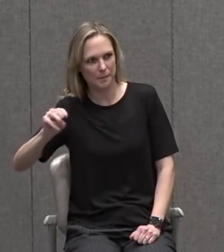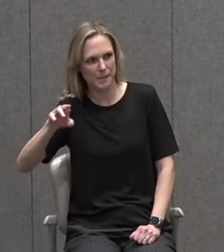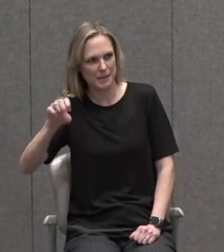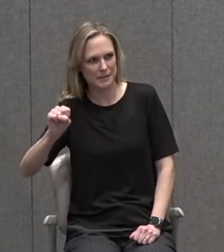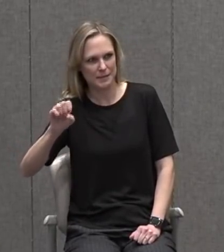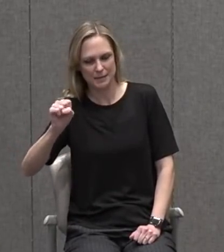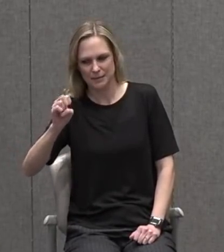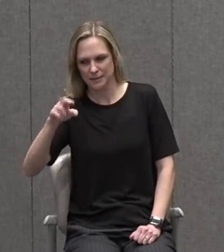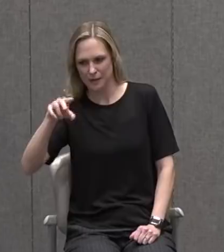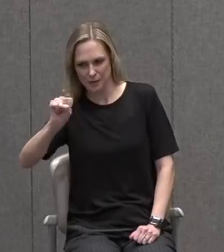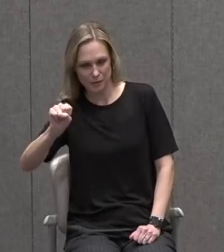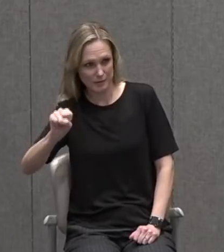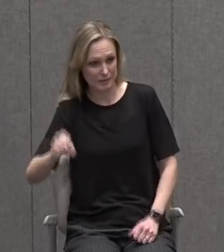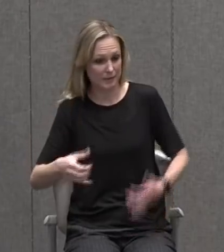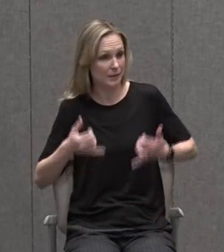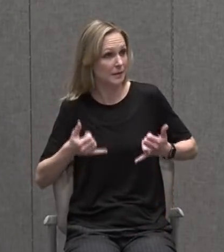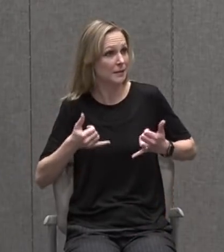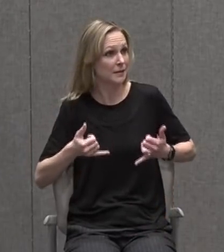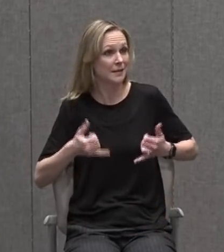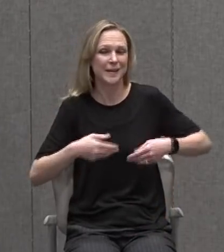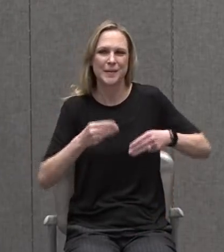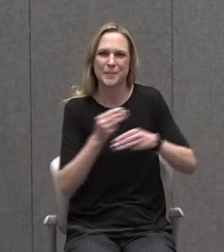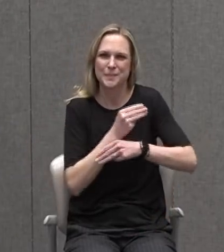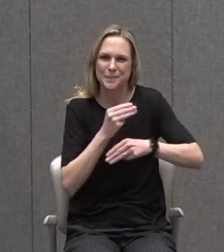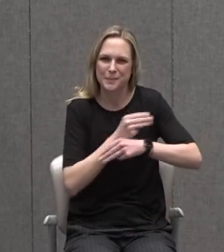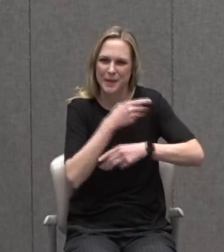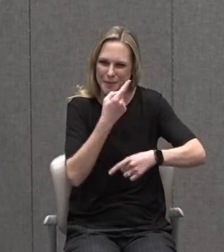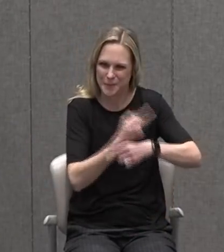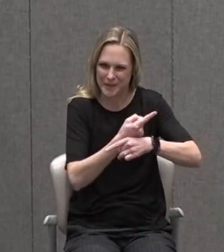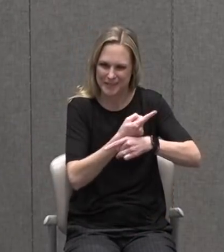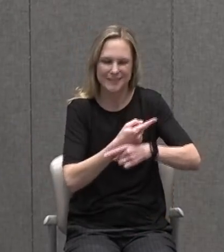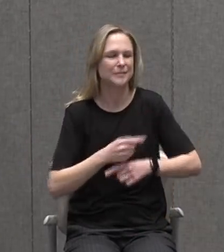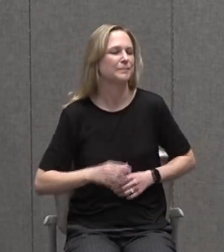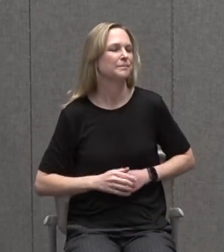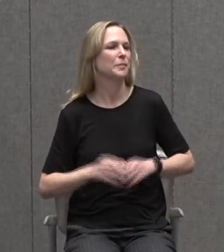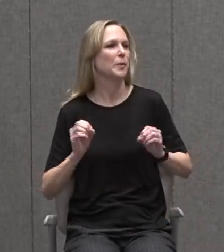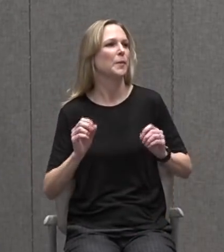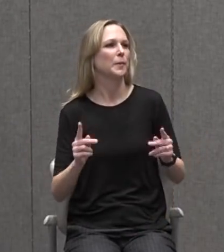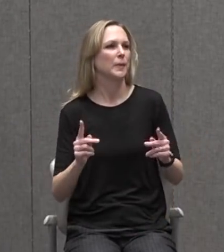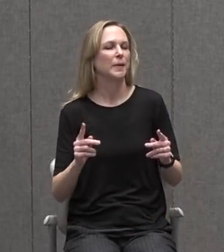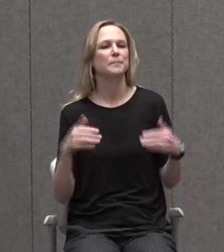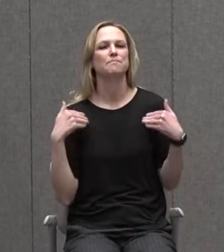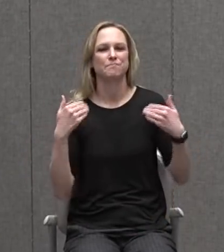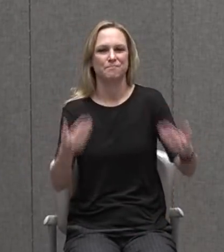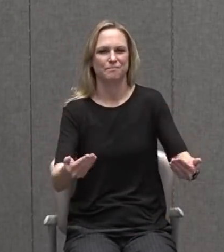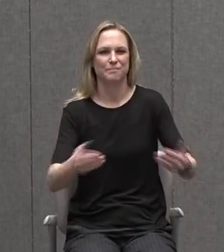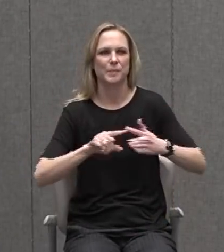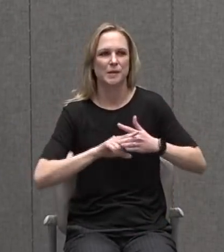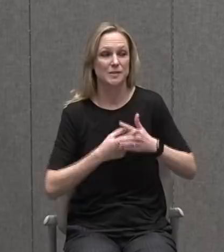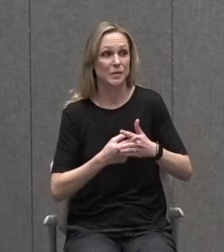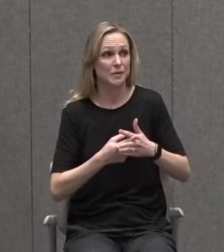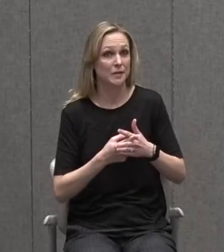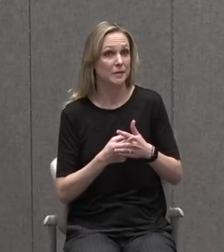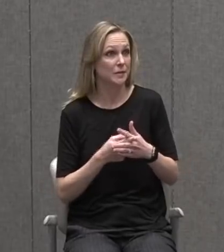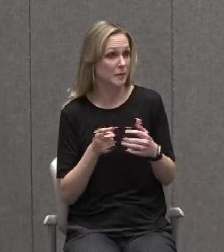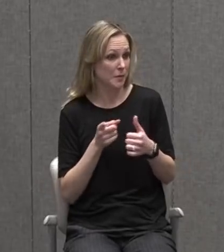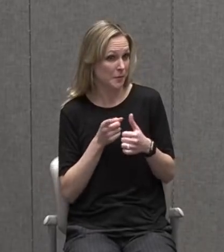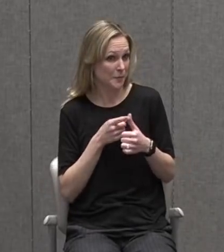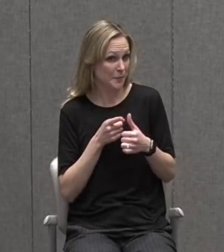And today we're gonna be doing some math right? Okay, so let's get us started. The first thing that we're gonna be doing,